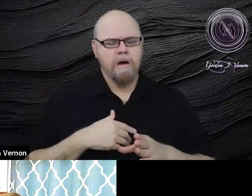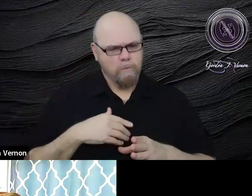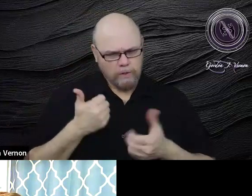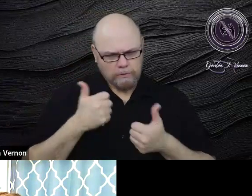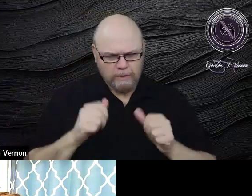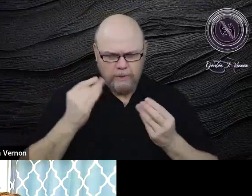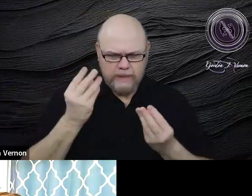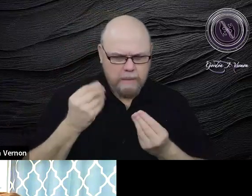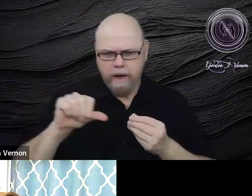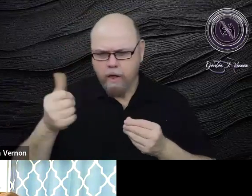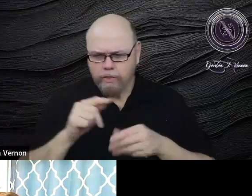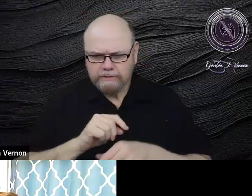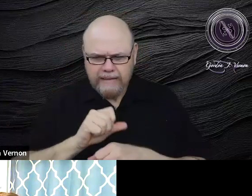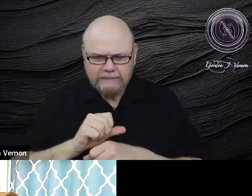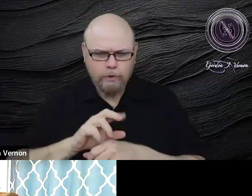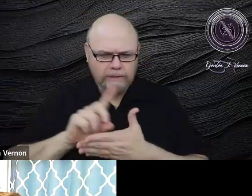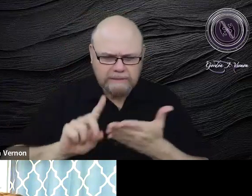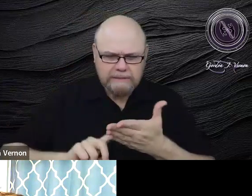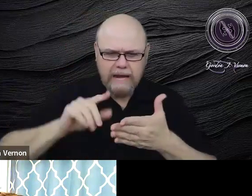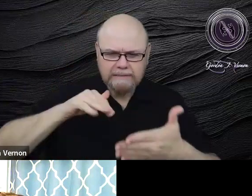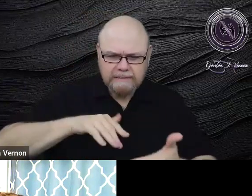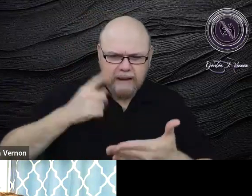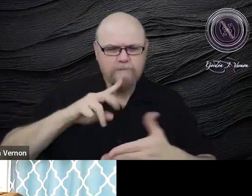And the last rule I would like to highlight here